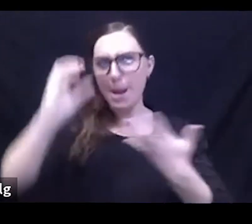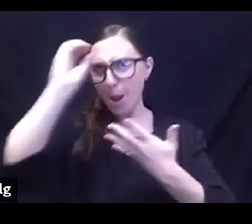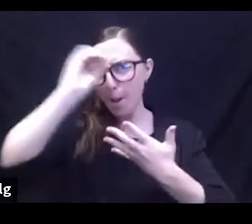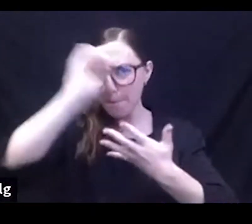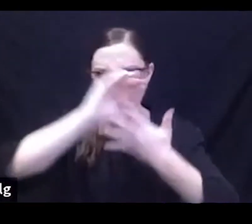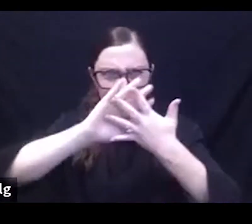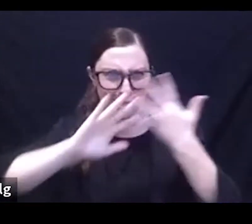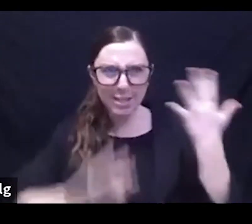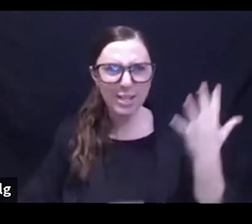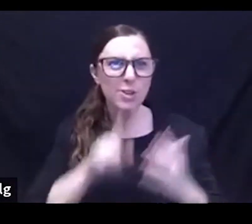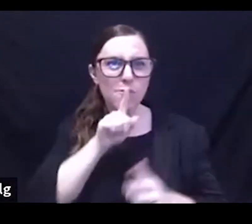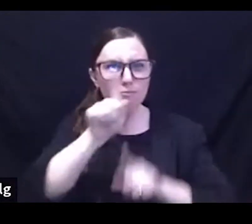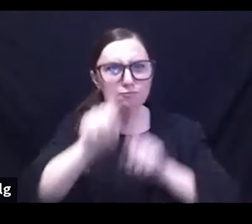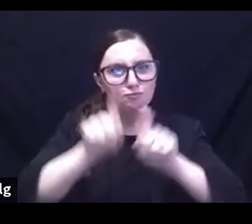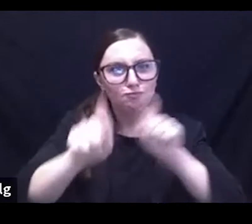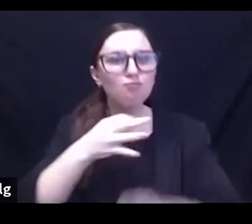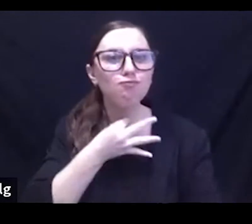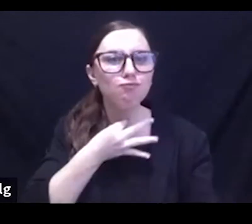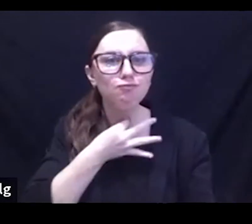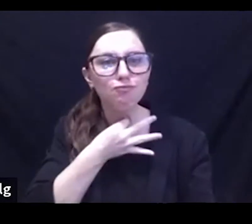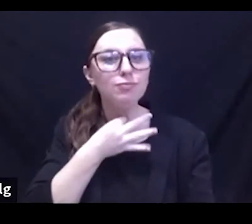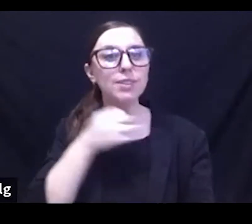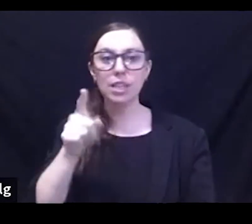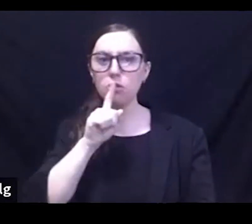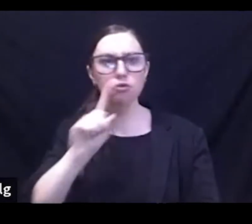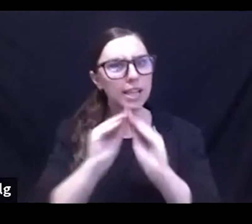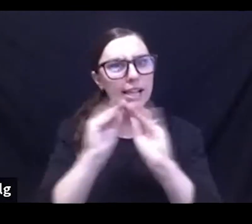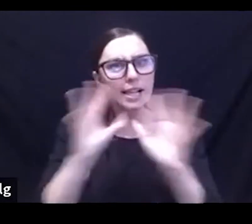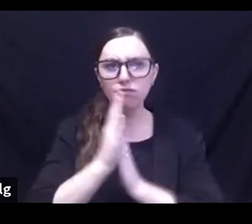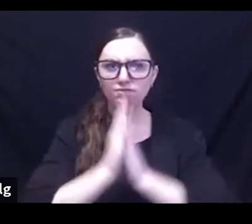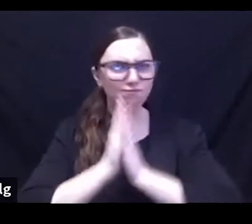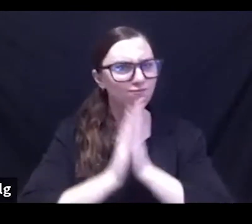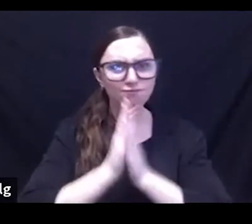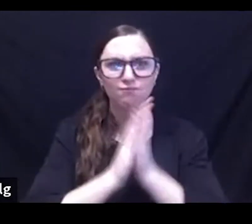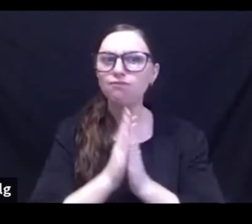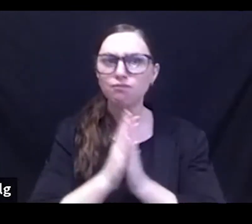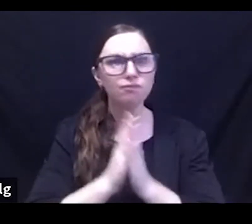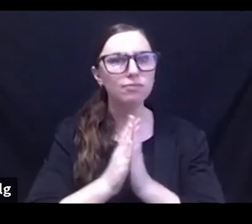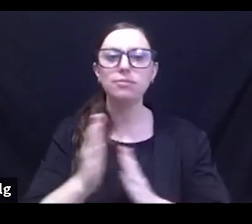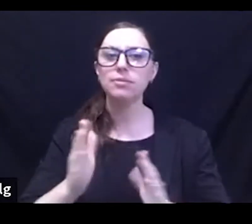inquisitive, and he was very clear and very adamant about his frustrations with the